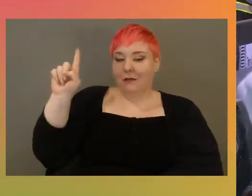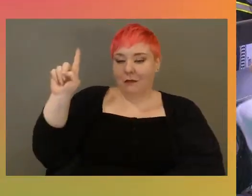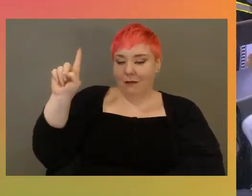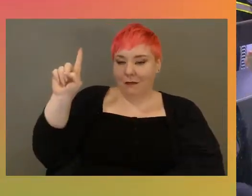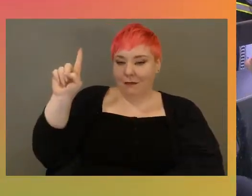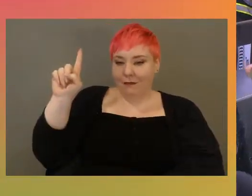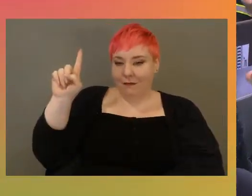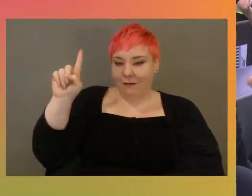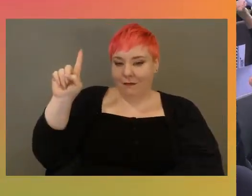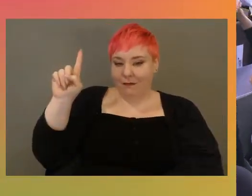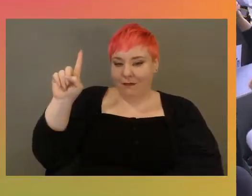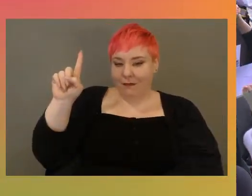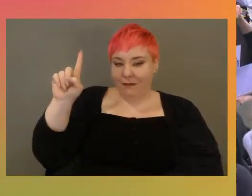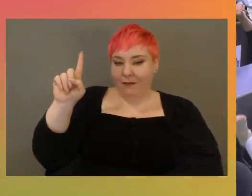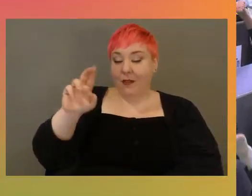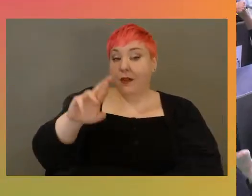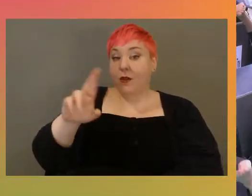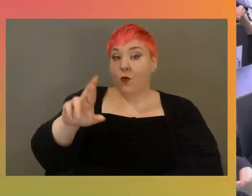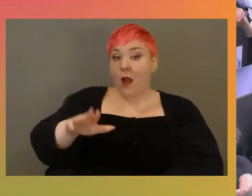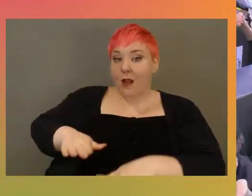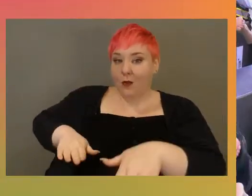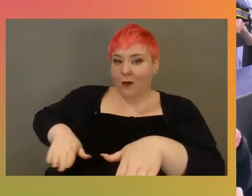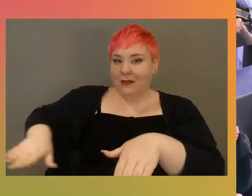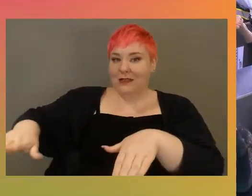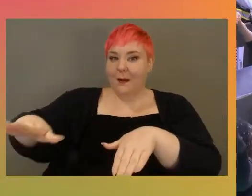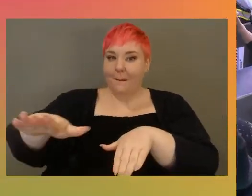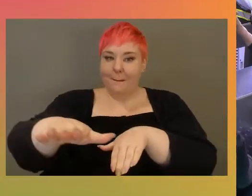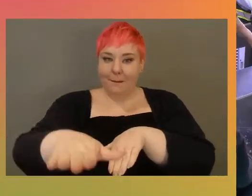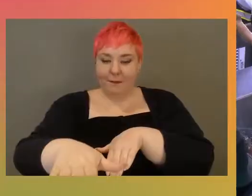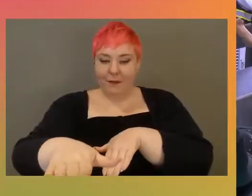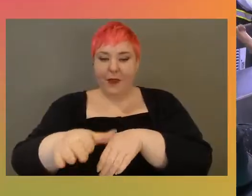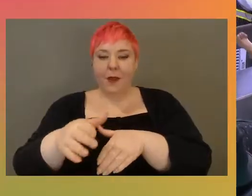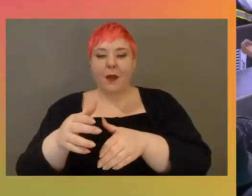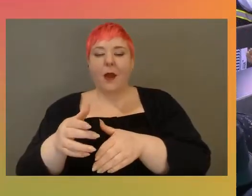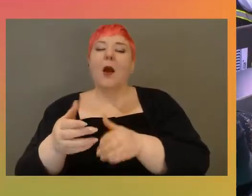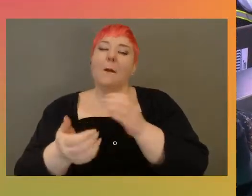TUCK YOUR LEFT TOES UNDERNEATH. YOU WILL MOVE BACK TO THAT THREE-LEGGED DOG WITH YOUR